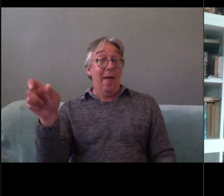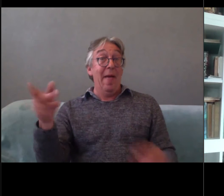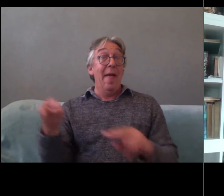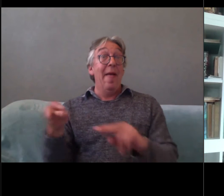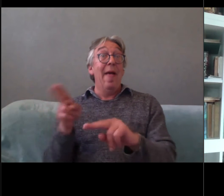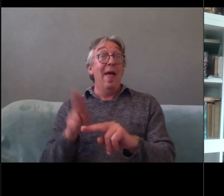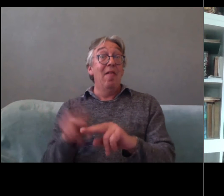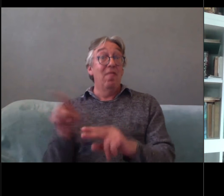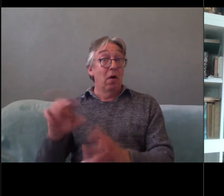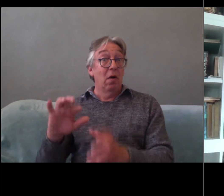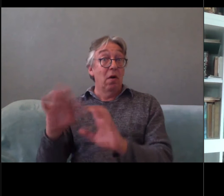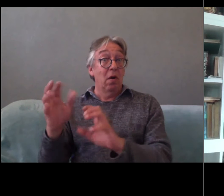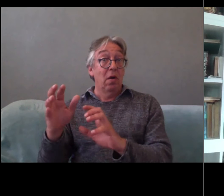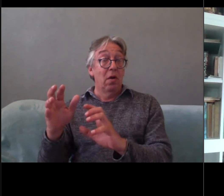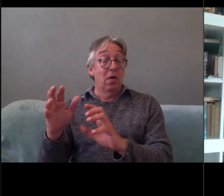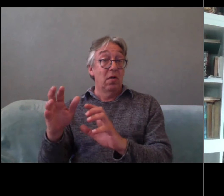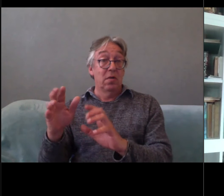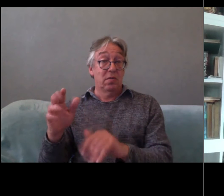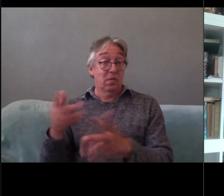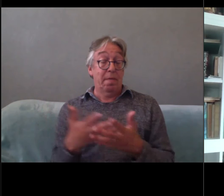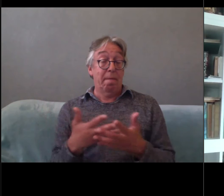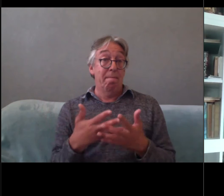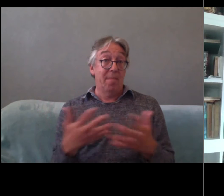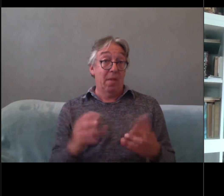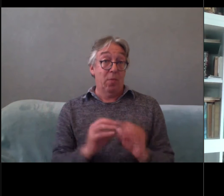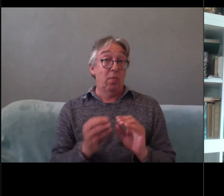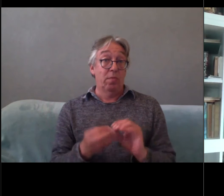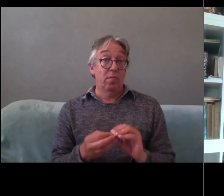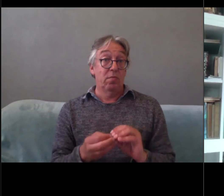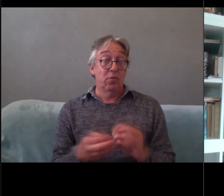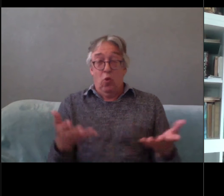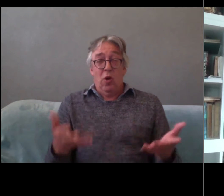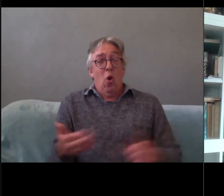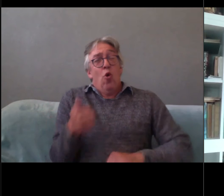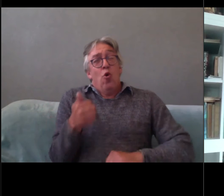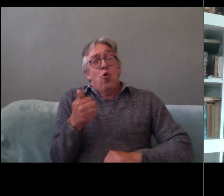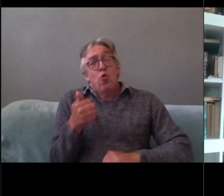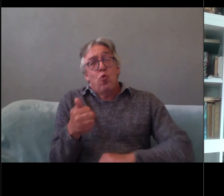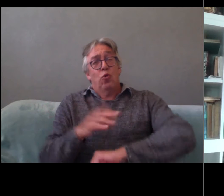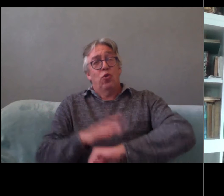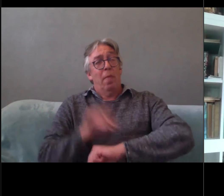So, it's a very good time to start thinking a different way.